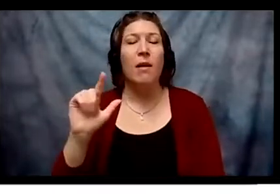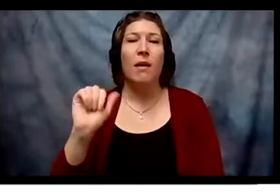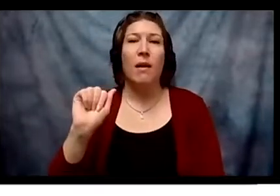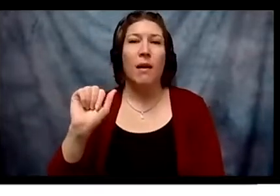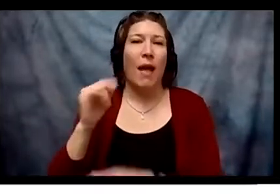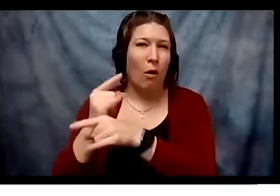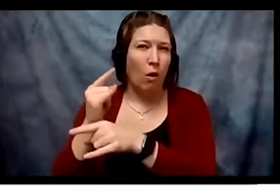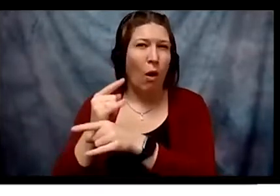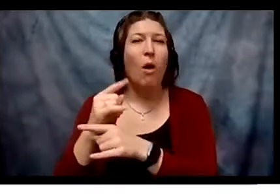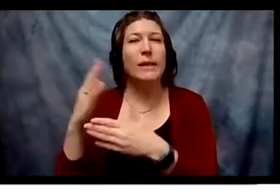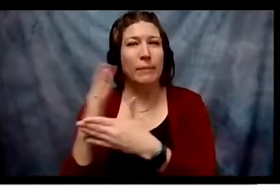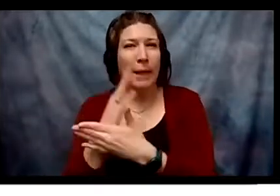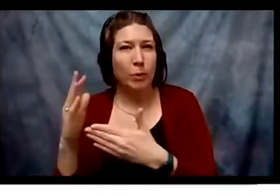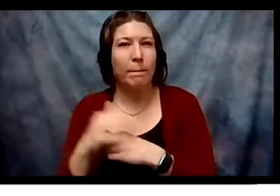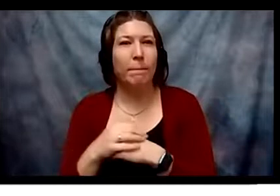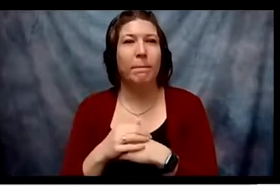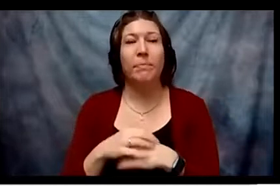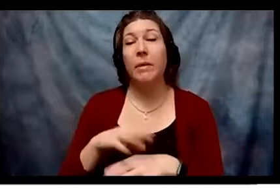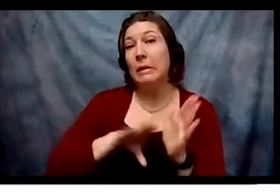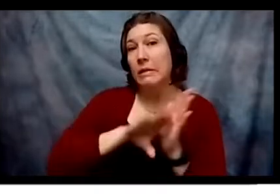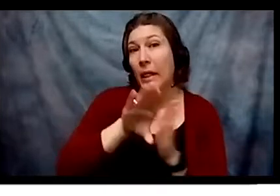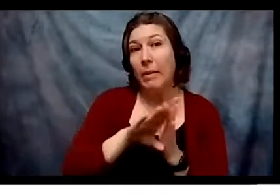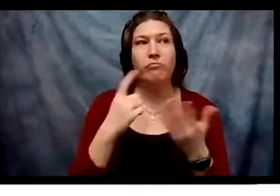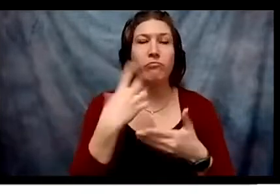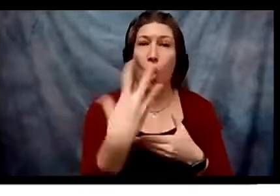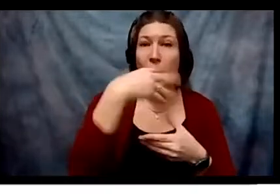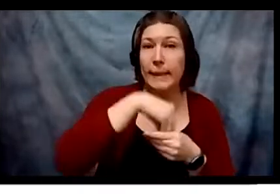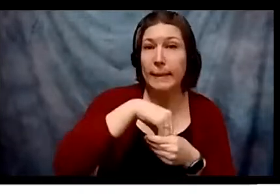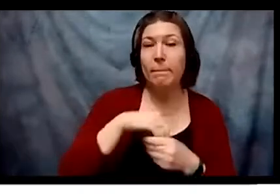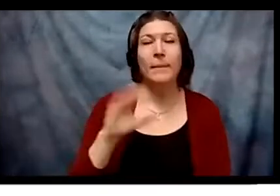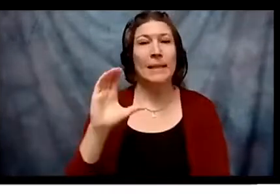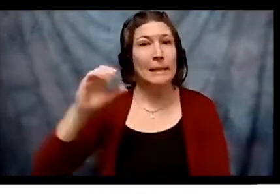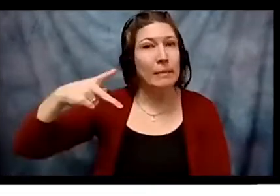Developmental like autism, cerebral palsy, epilepsy,